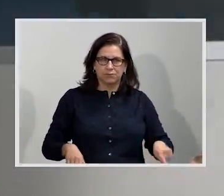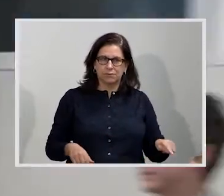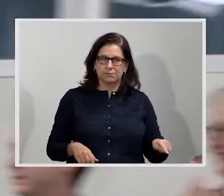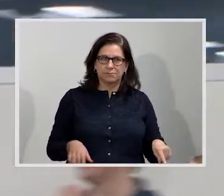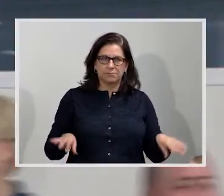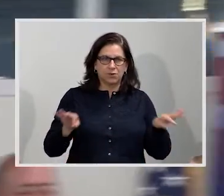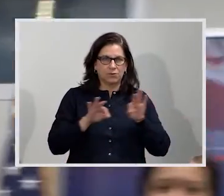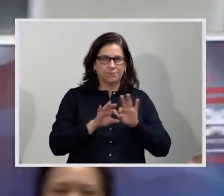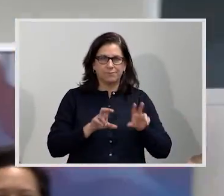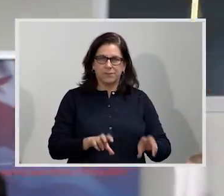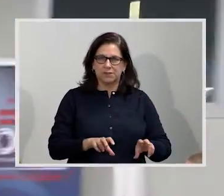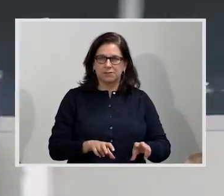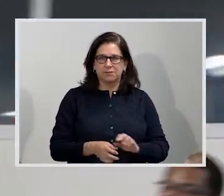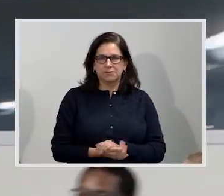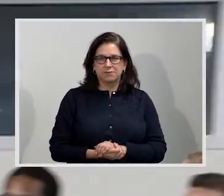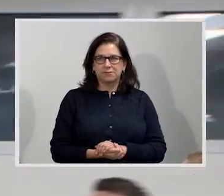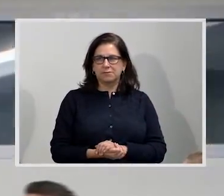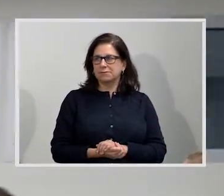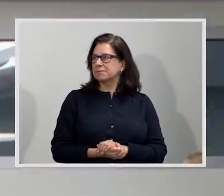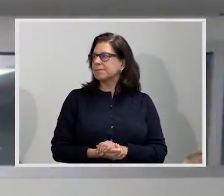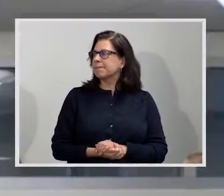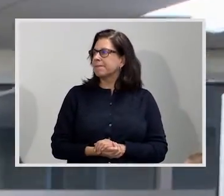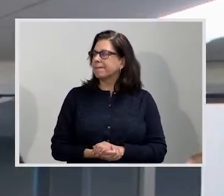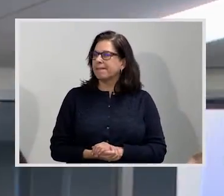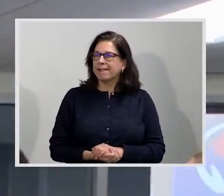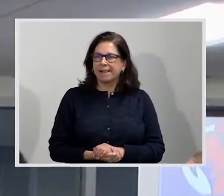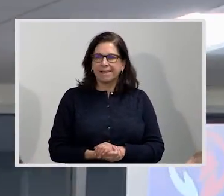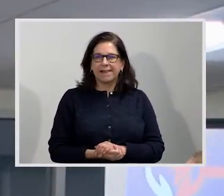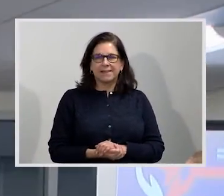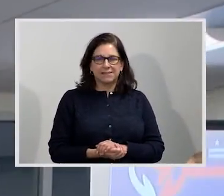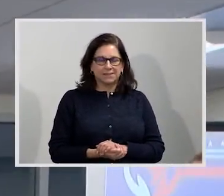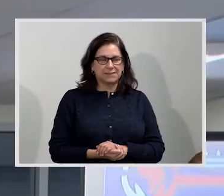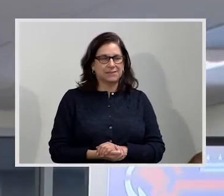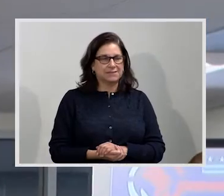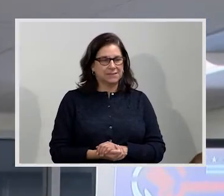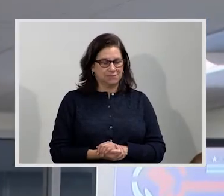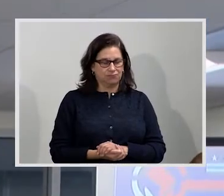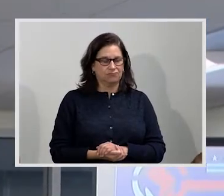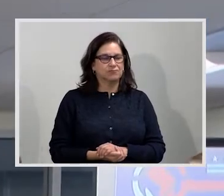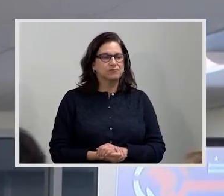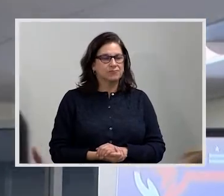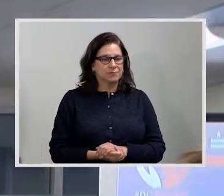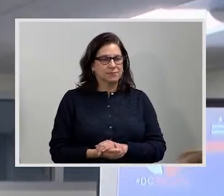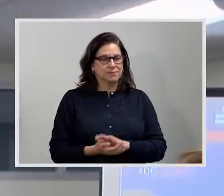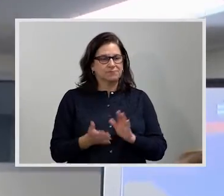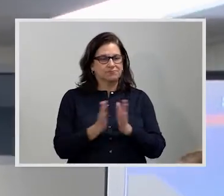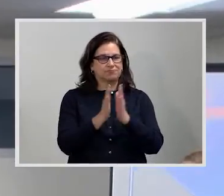WELL, EVERYBODY, GIVE YOURSELVES A BIG ROUND OF APPLAUSE.